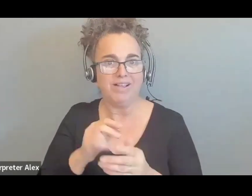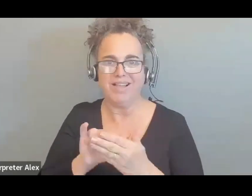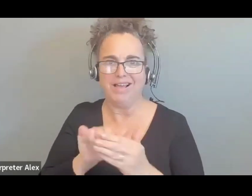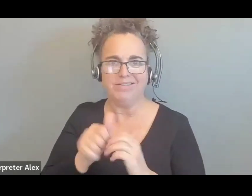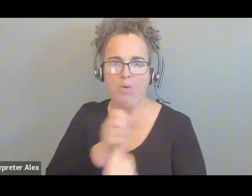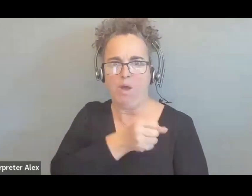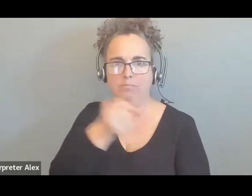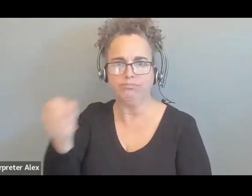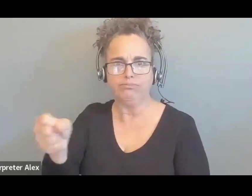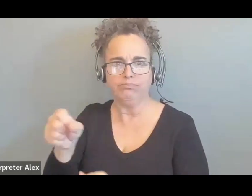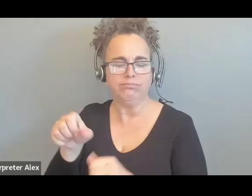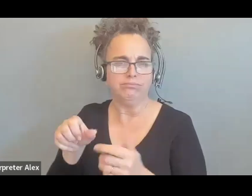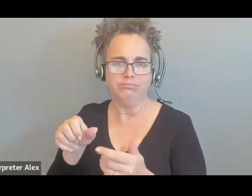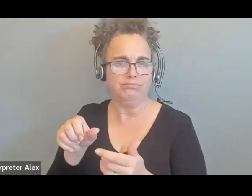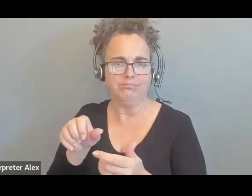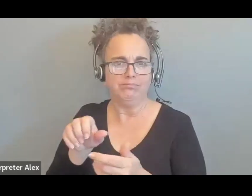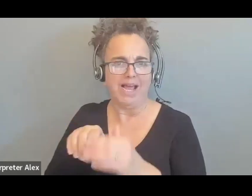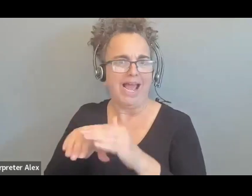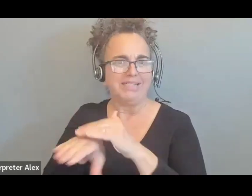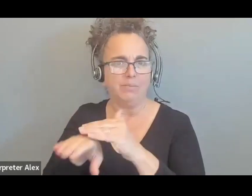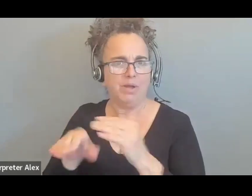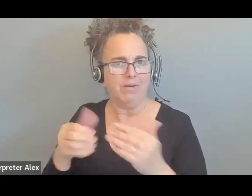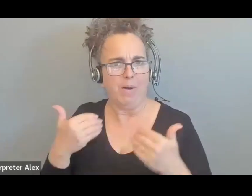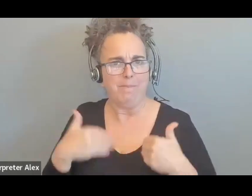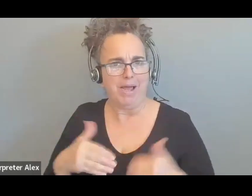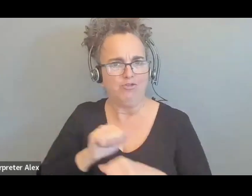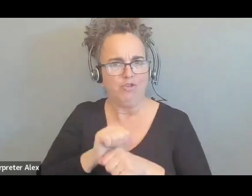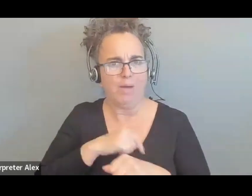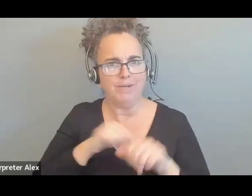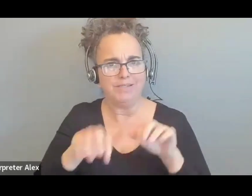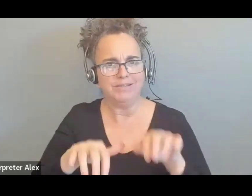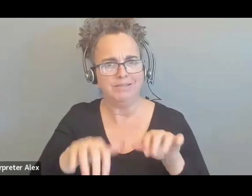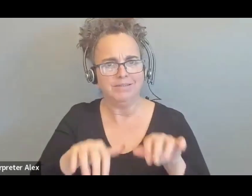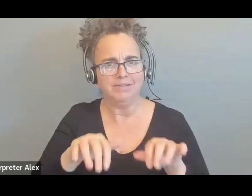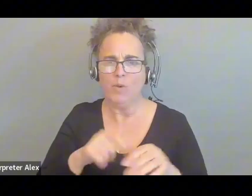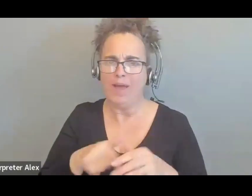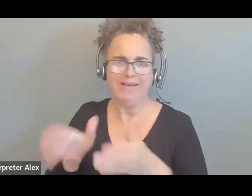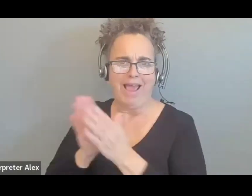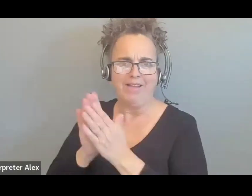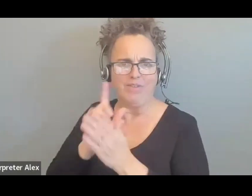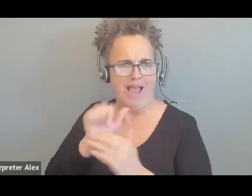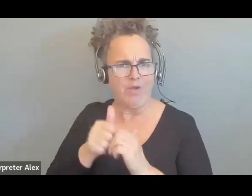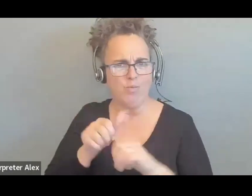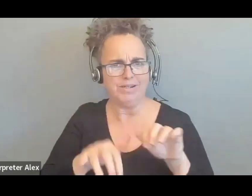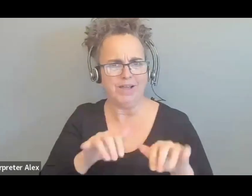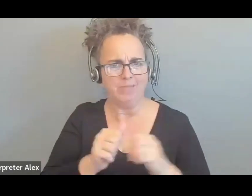'cause I was like, I have to type, that's my job. How am I gonna type with one hand? What kind of, do they make keyboards